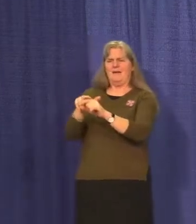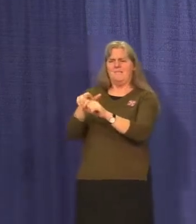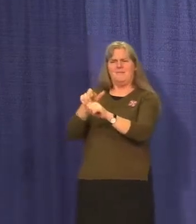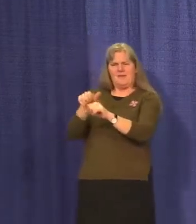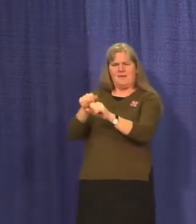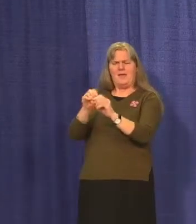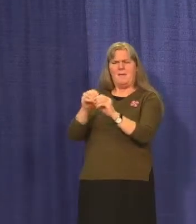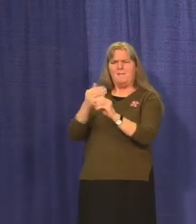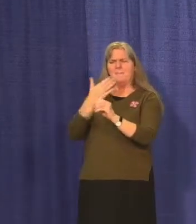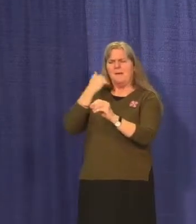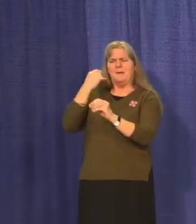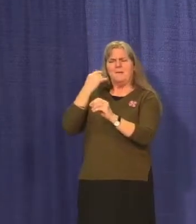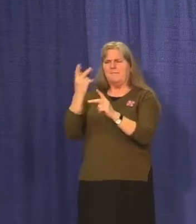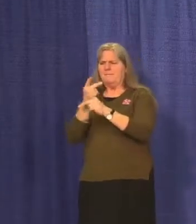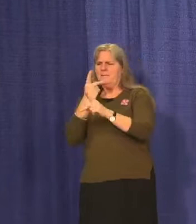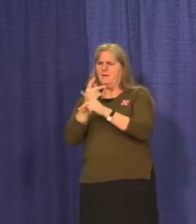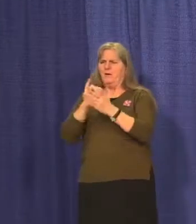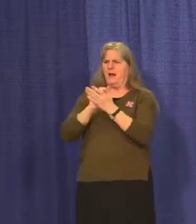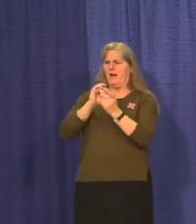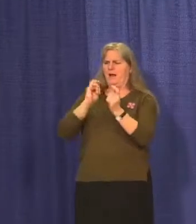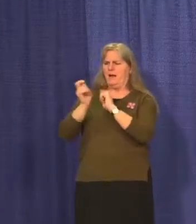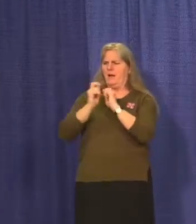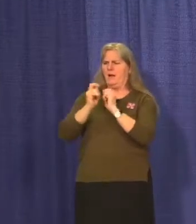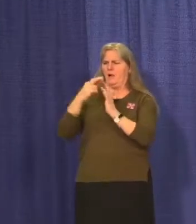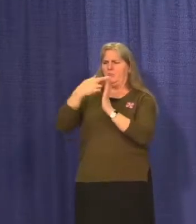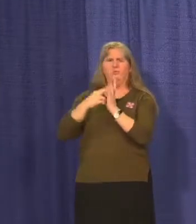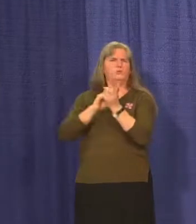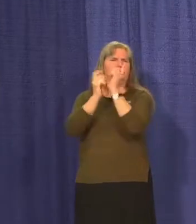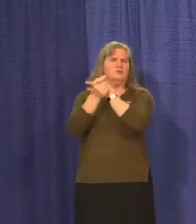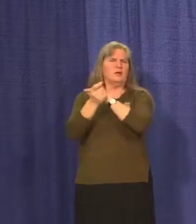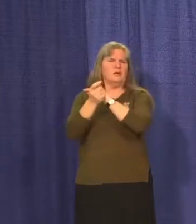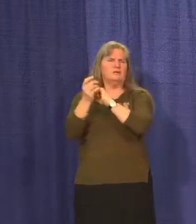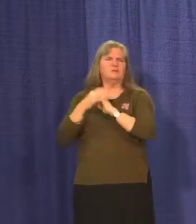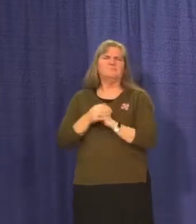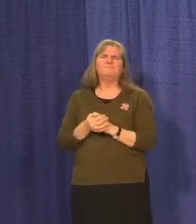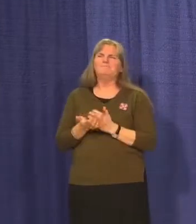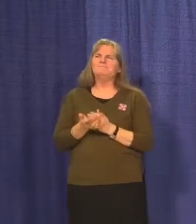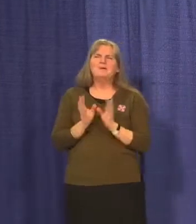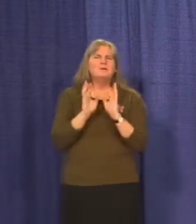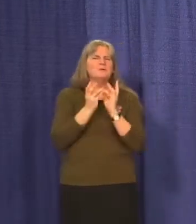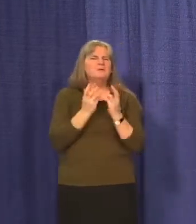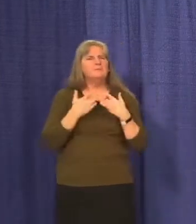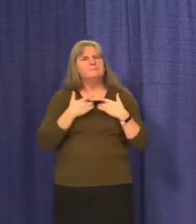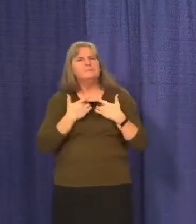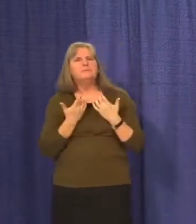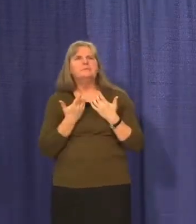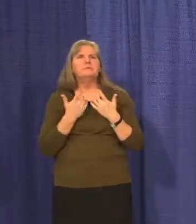when we will have a better sense of what measures we can begin to adjust. With winter blues, the beginning